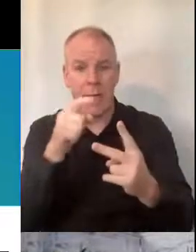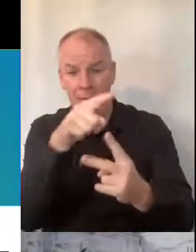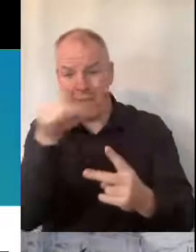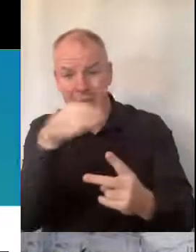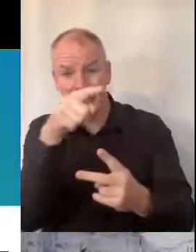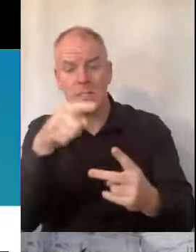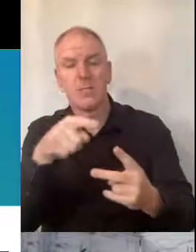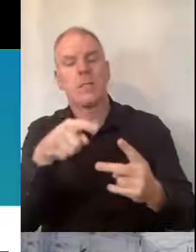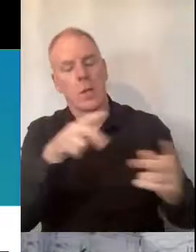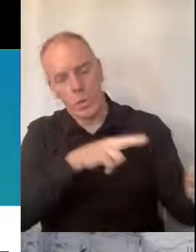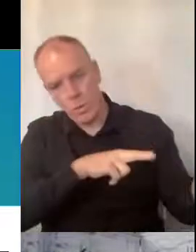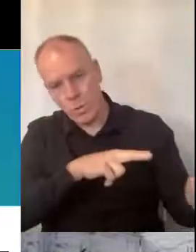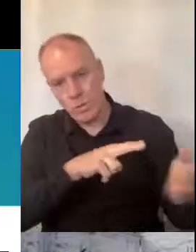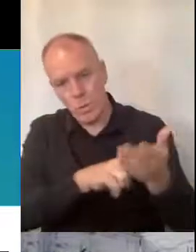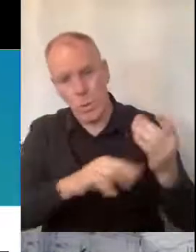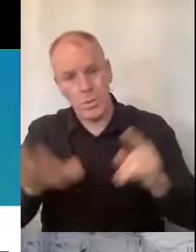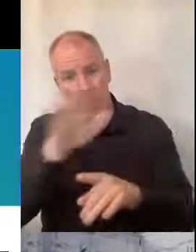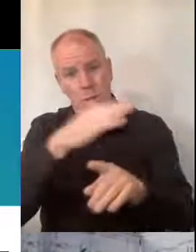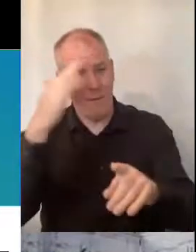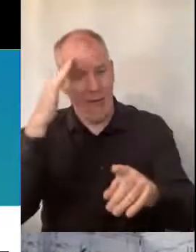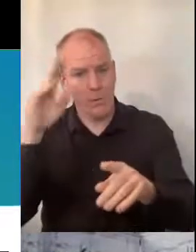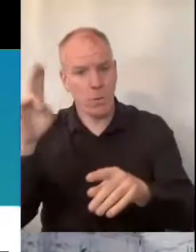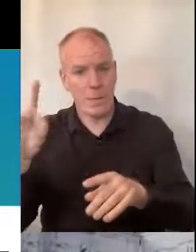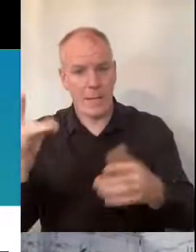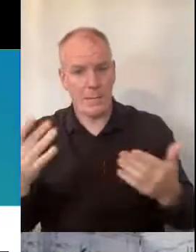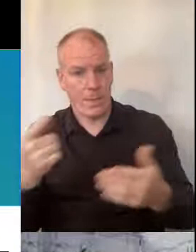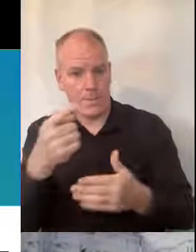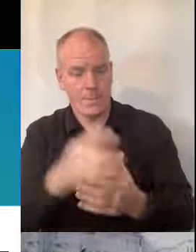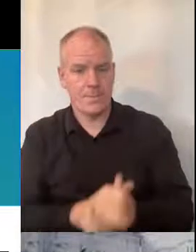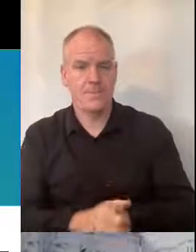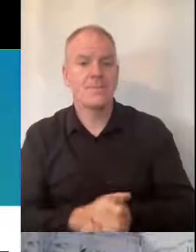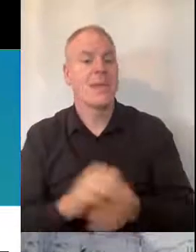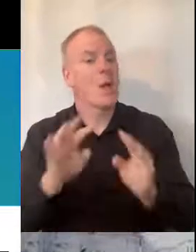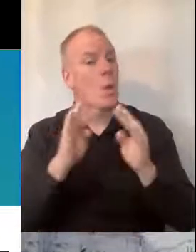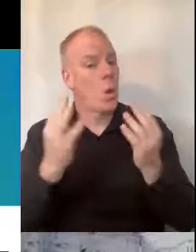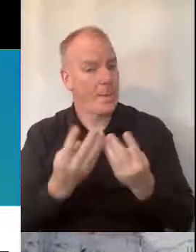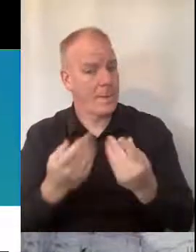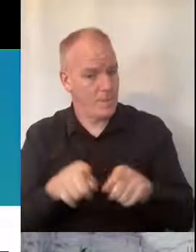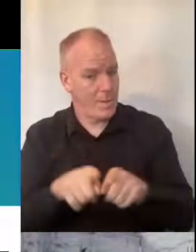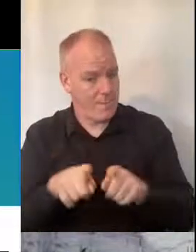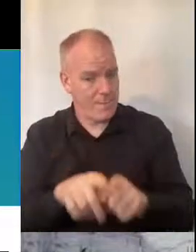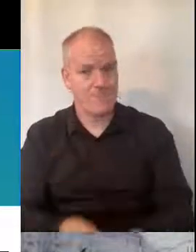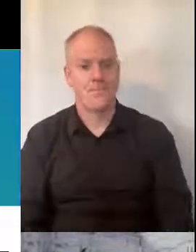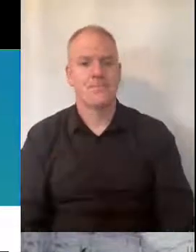to use all across Ireland and the UK at the moment and globally our diverse learners.